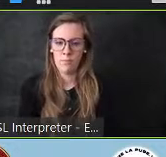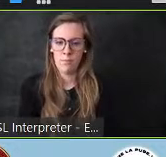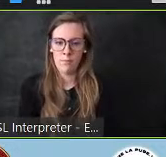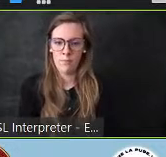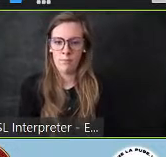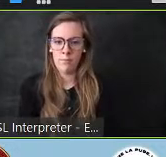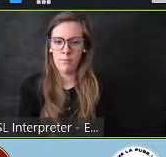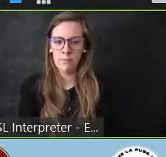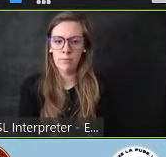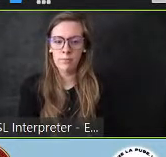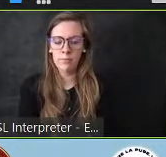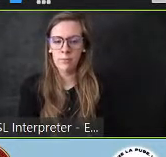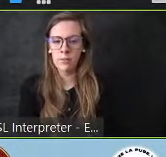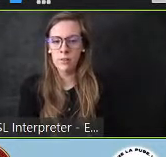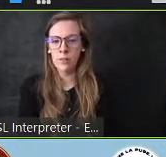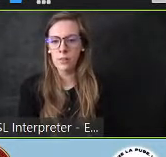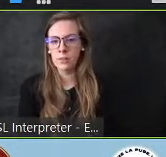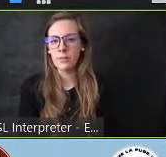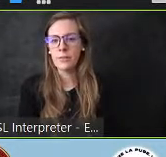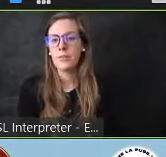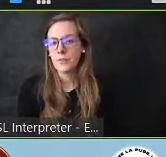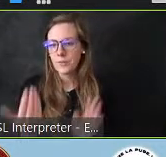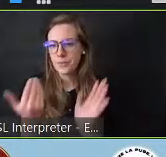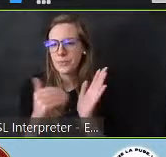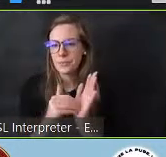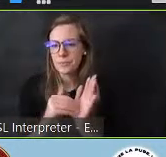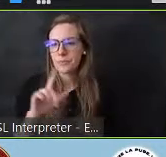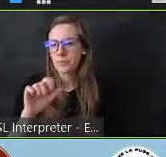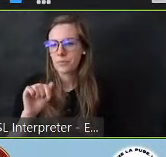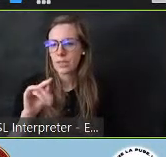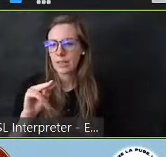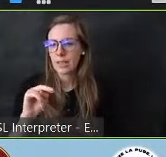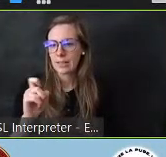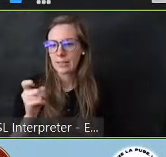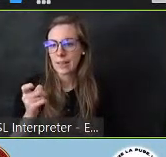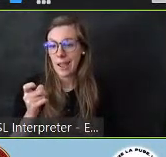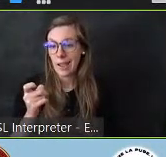the Latinos are the ones that are compared.